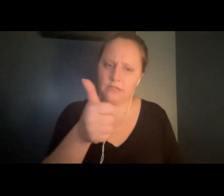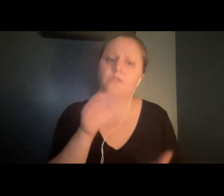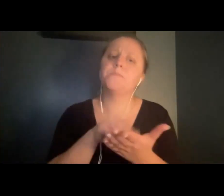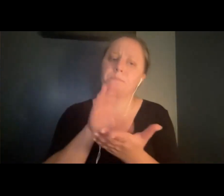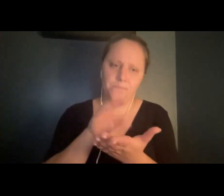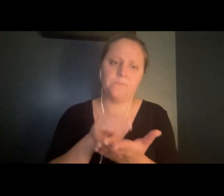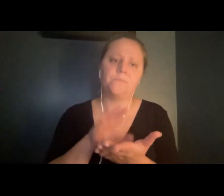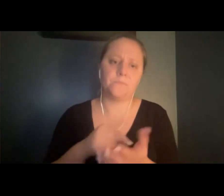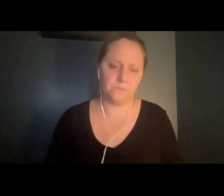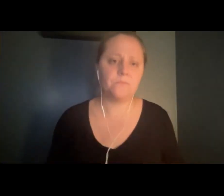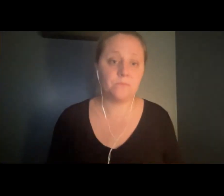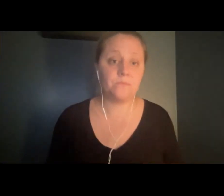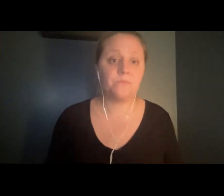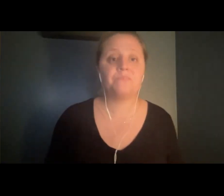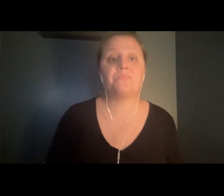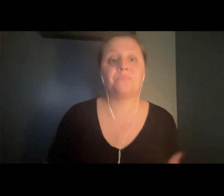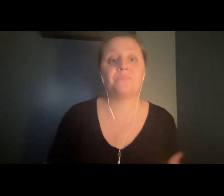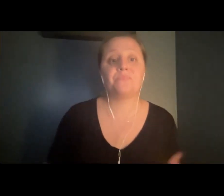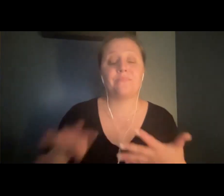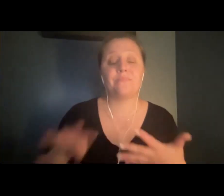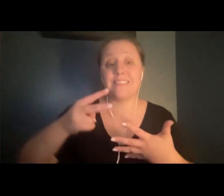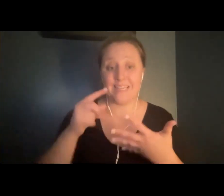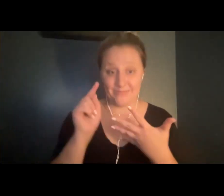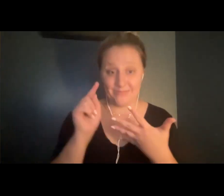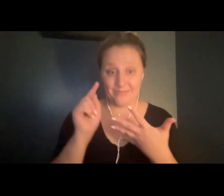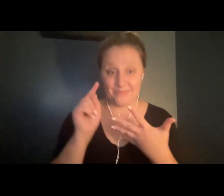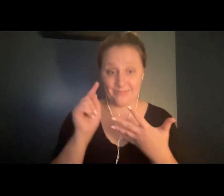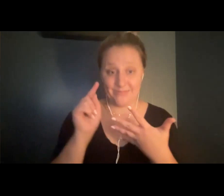The second piece of advice in the article was respecting individuality. So,